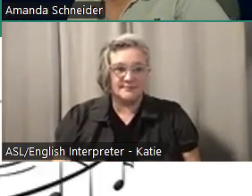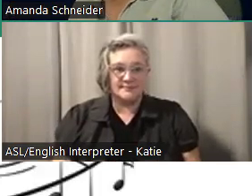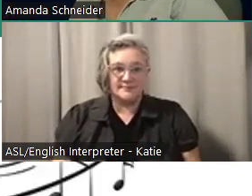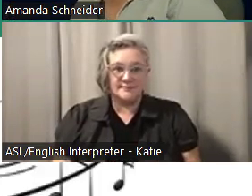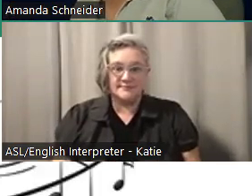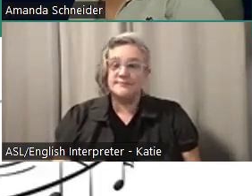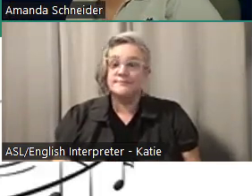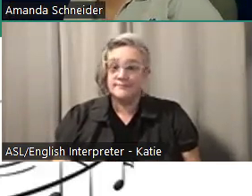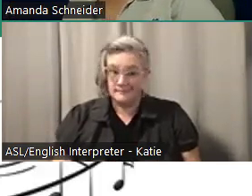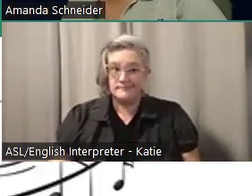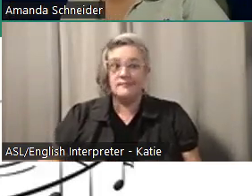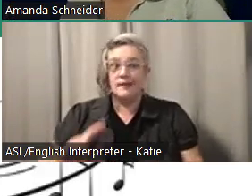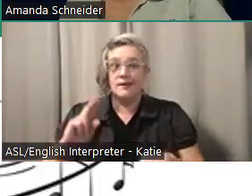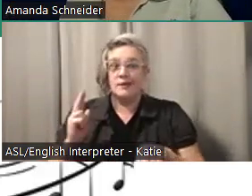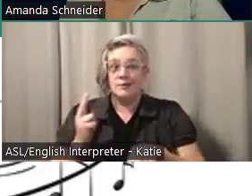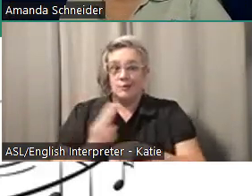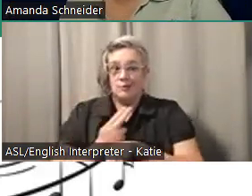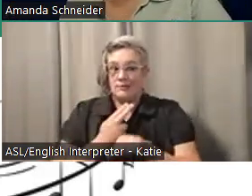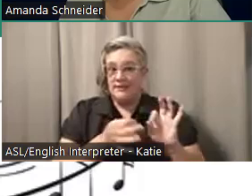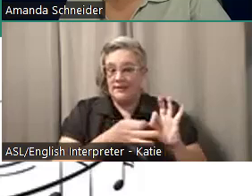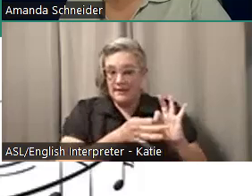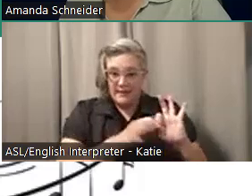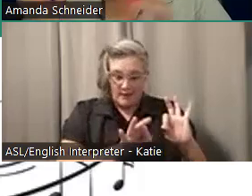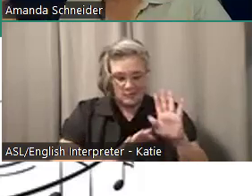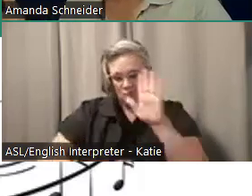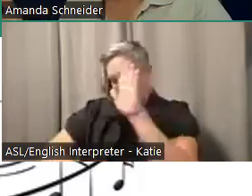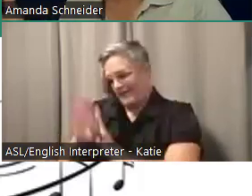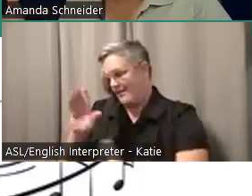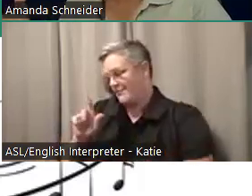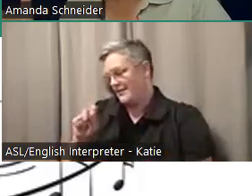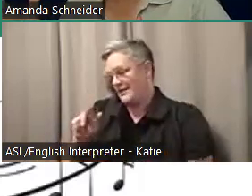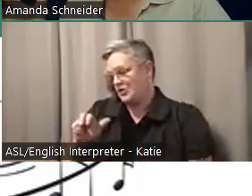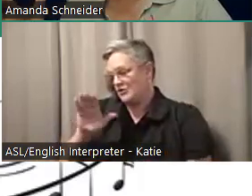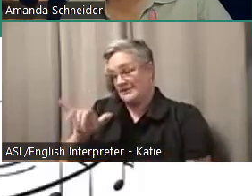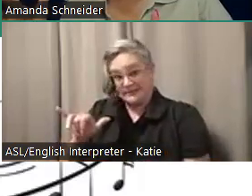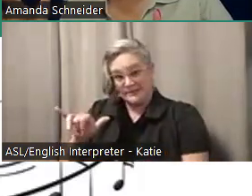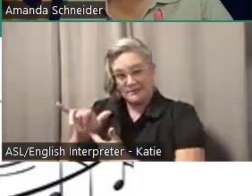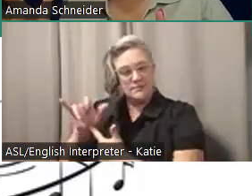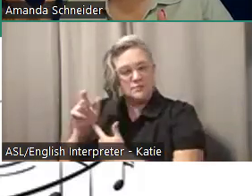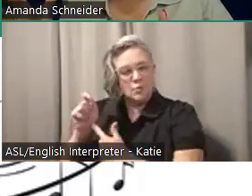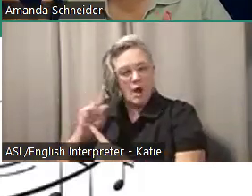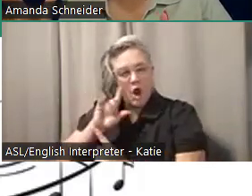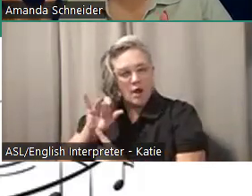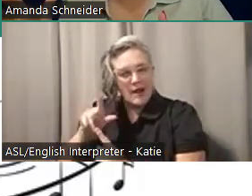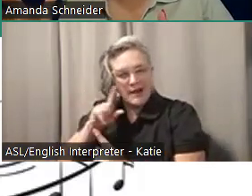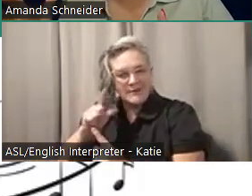So, using language, um… to build literacy skills. What does that look like in your daily routine?